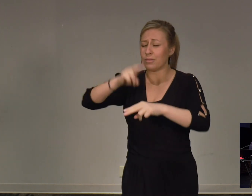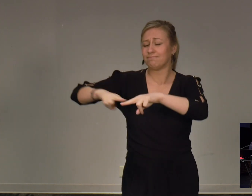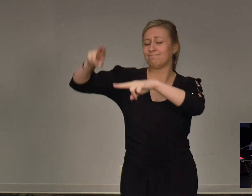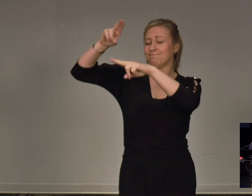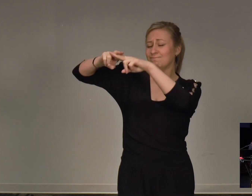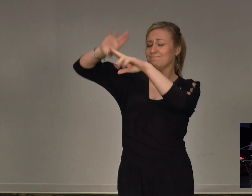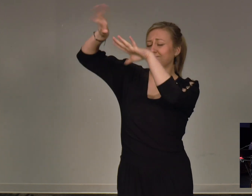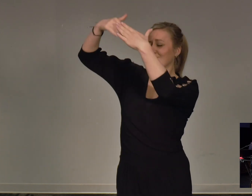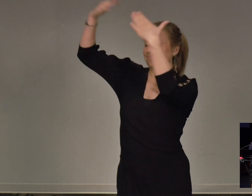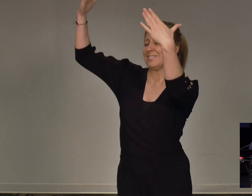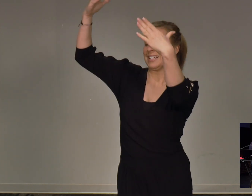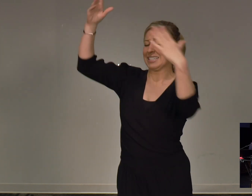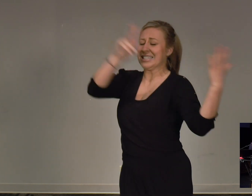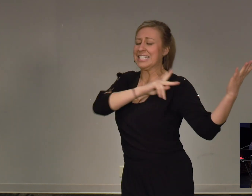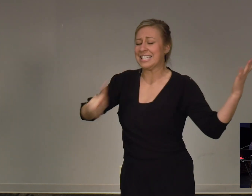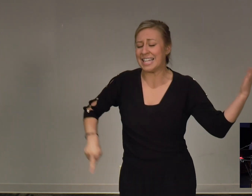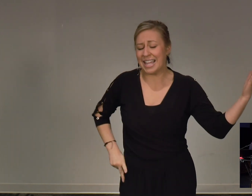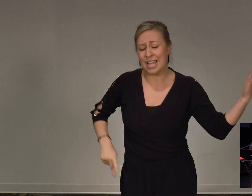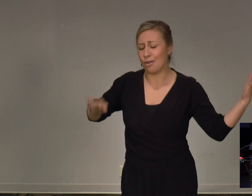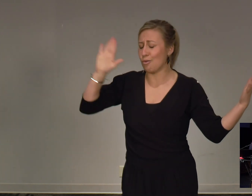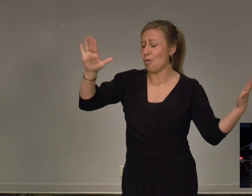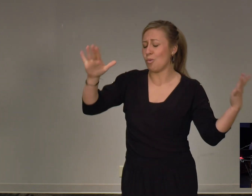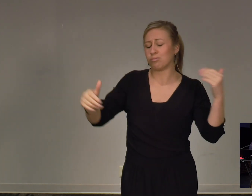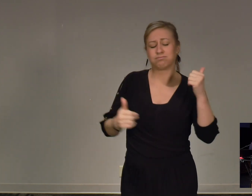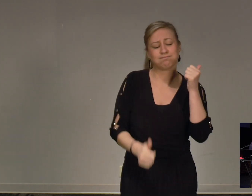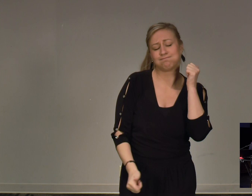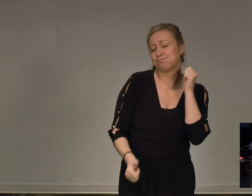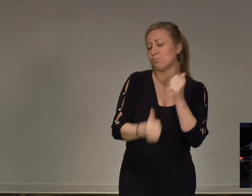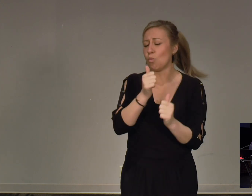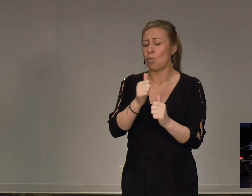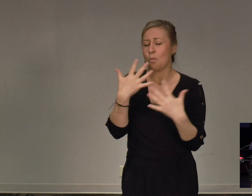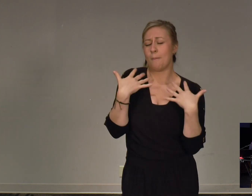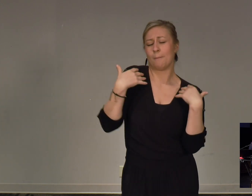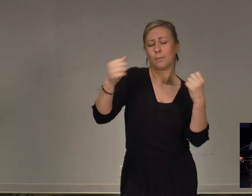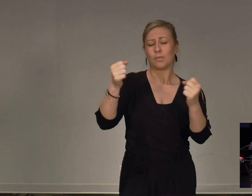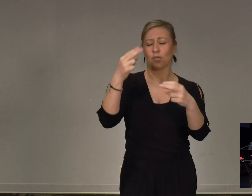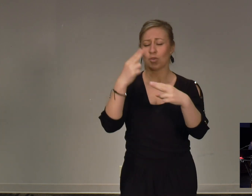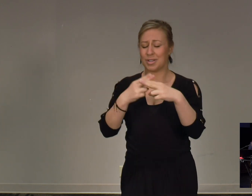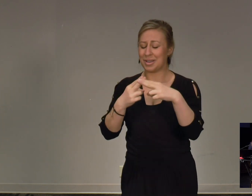King! You are still the most powerful Name and we love You.